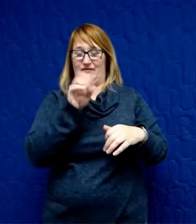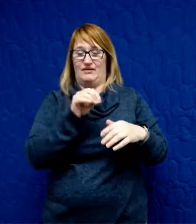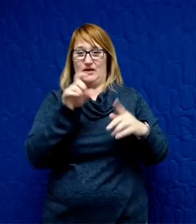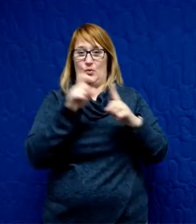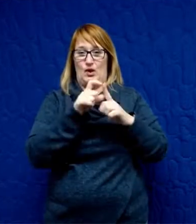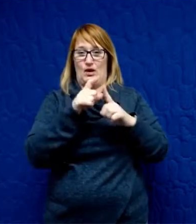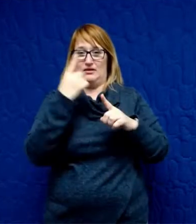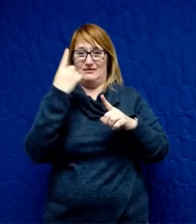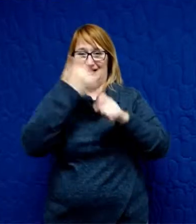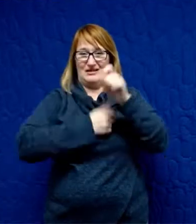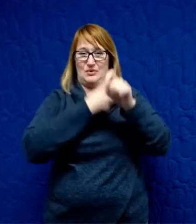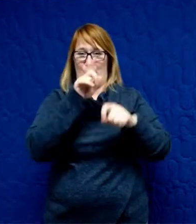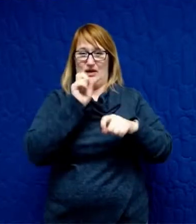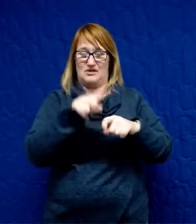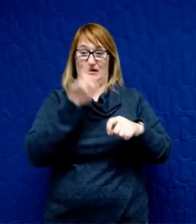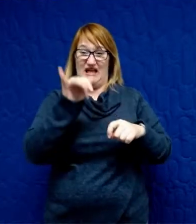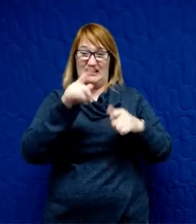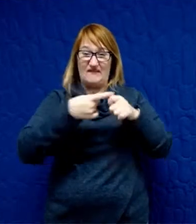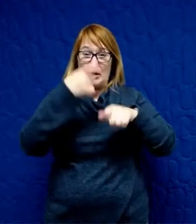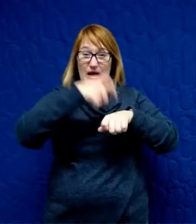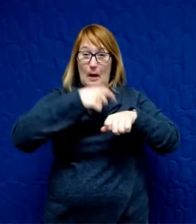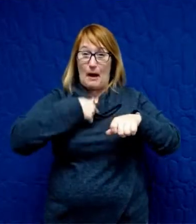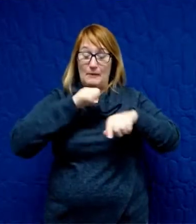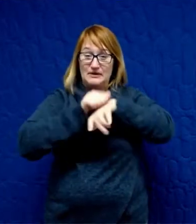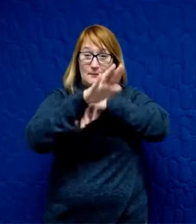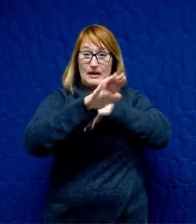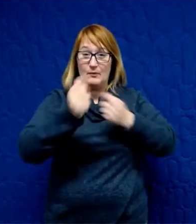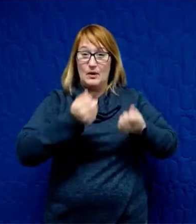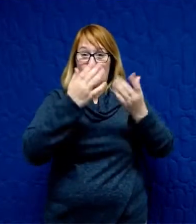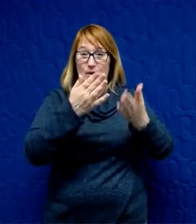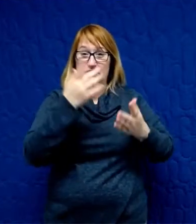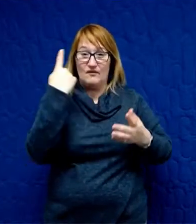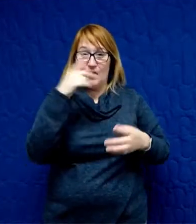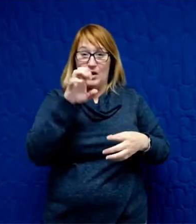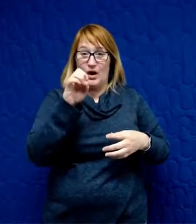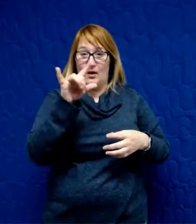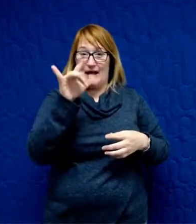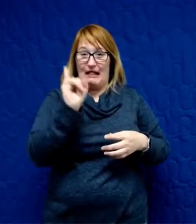question. This is the first time I am submitting a proposal to OCALI. I want to